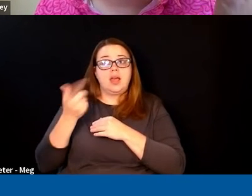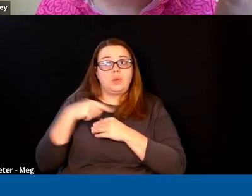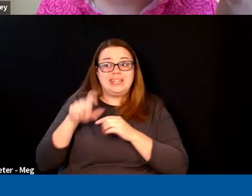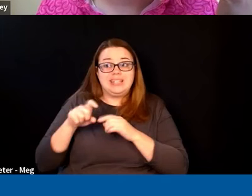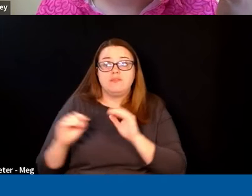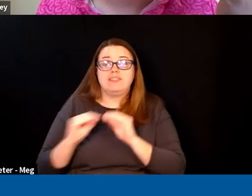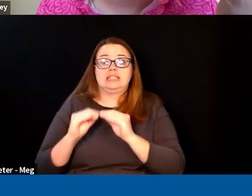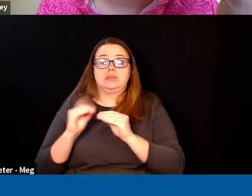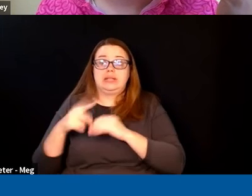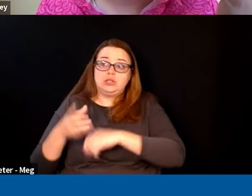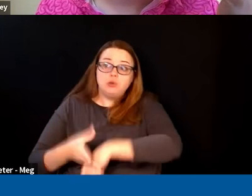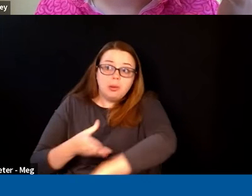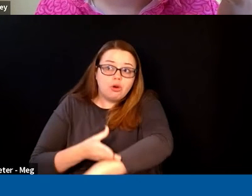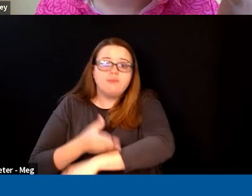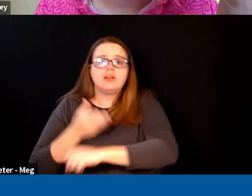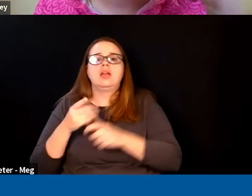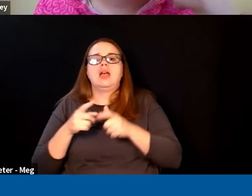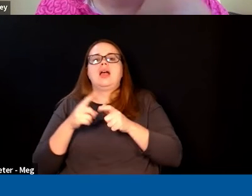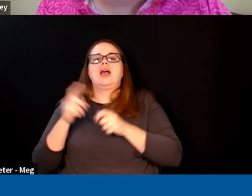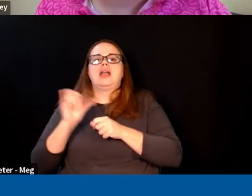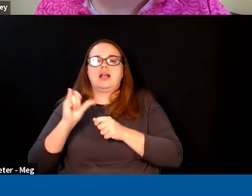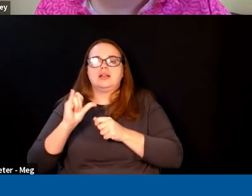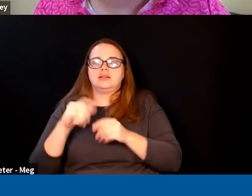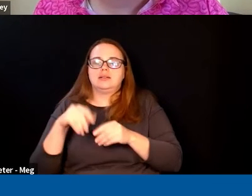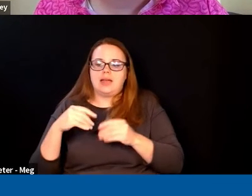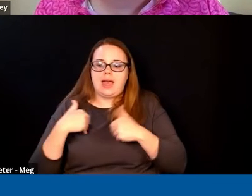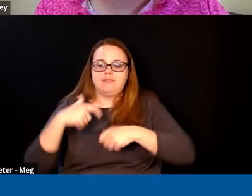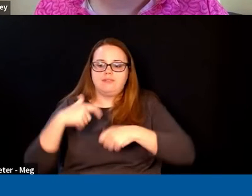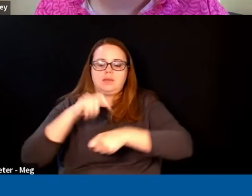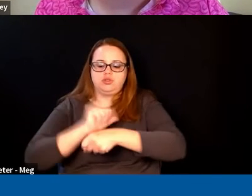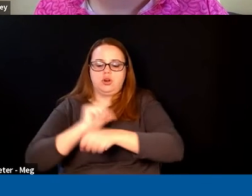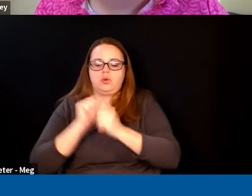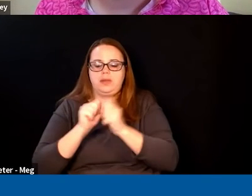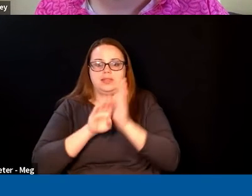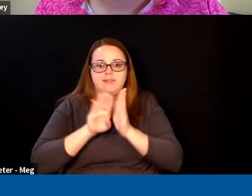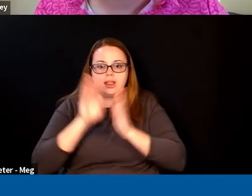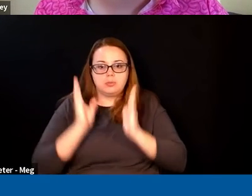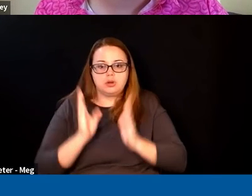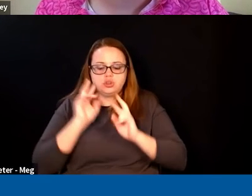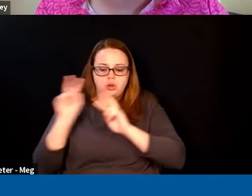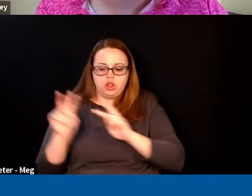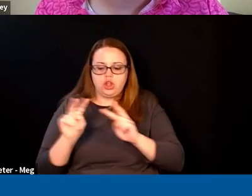and then C, like carving out time to work with developers to take a look at the components that you're designing.